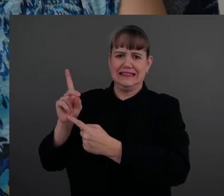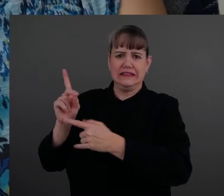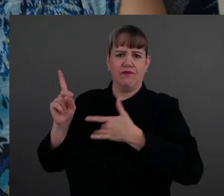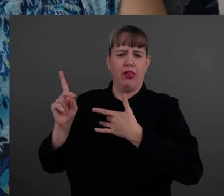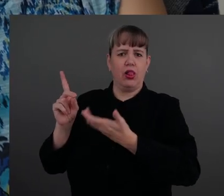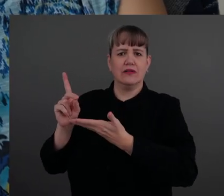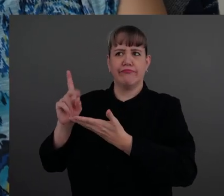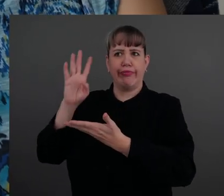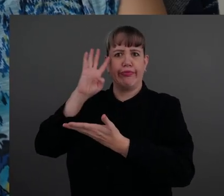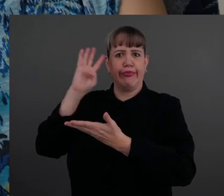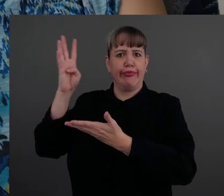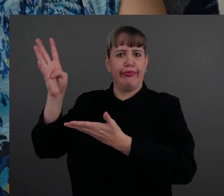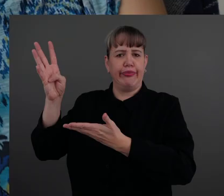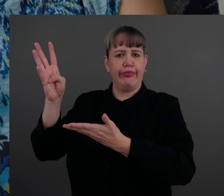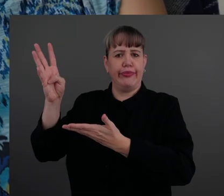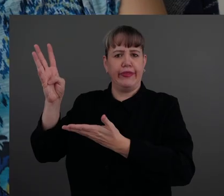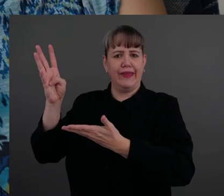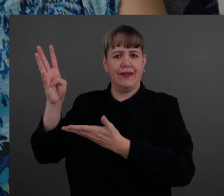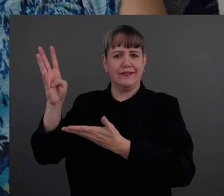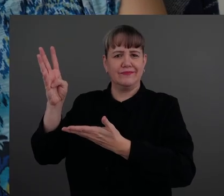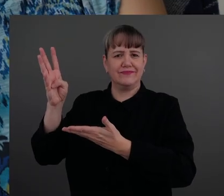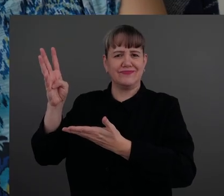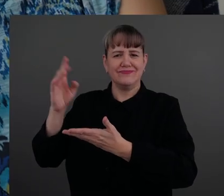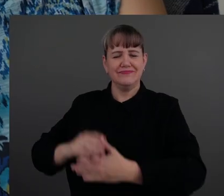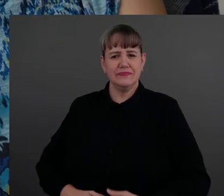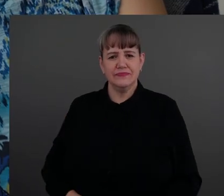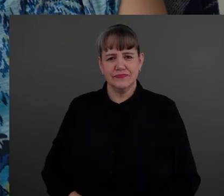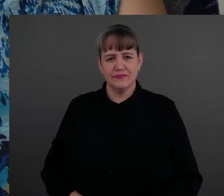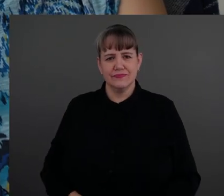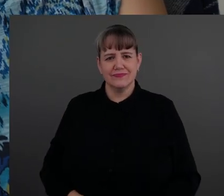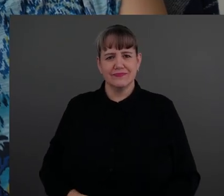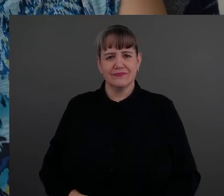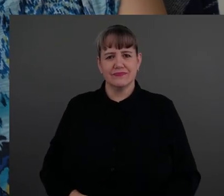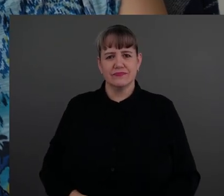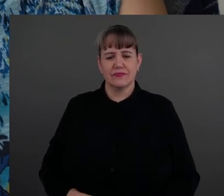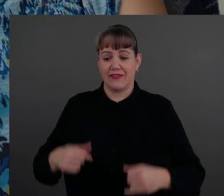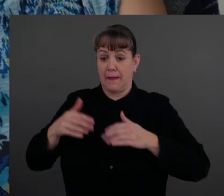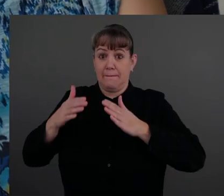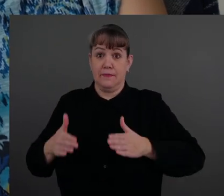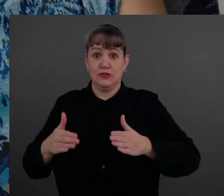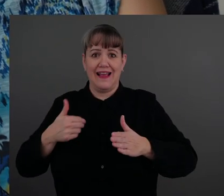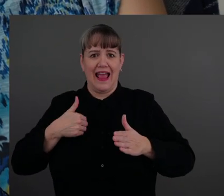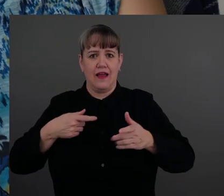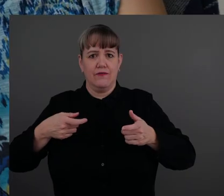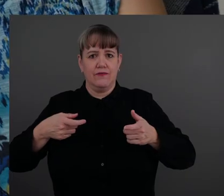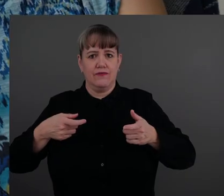is maybe falsified a bit, that it's something that's in the control of the person who has the